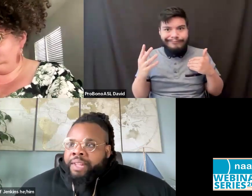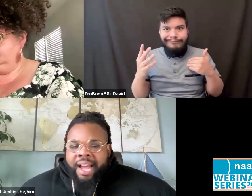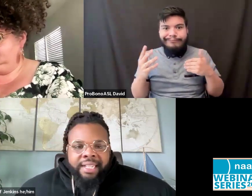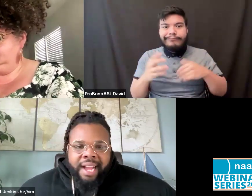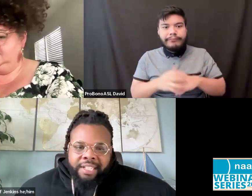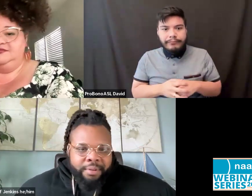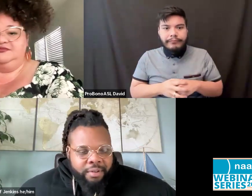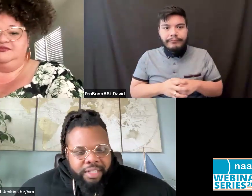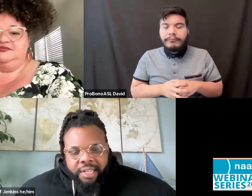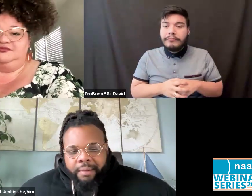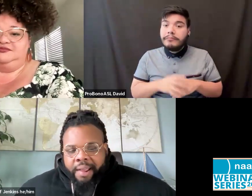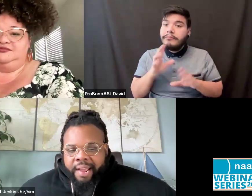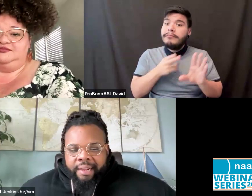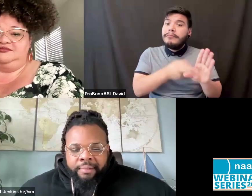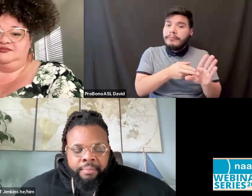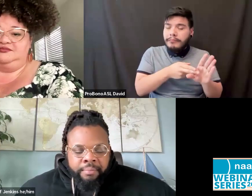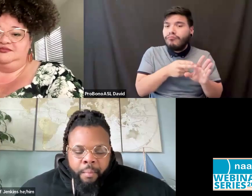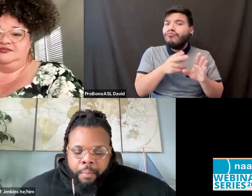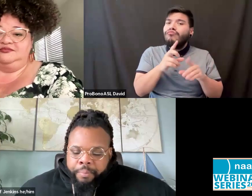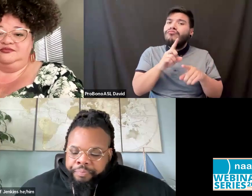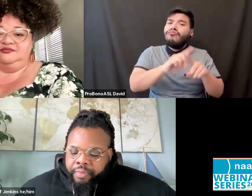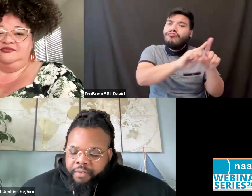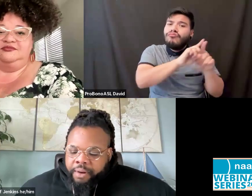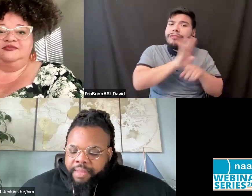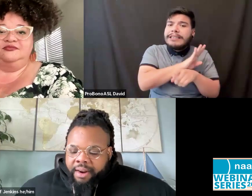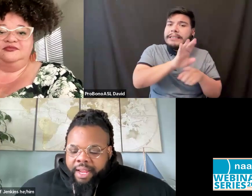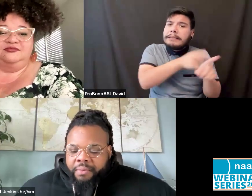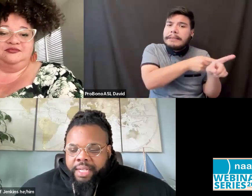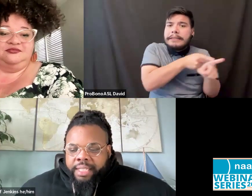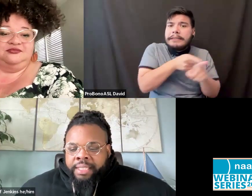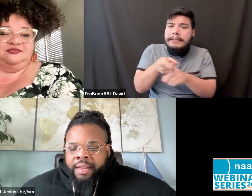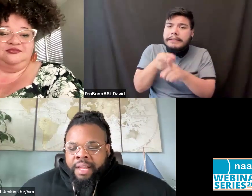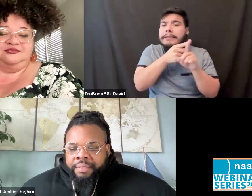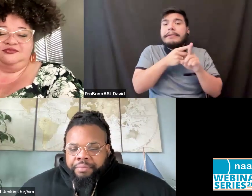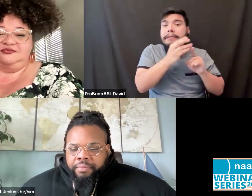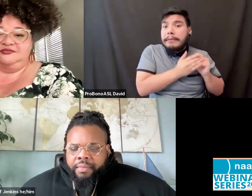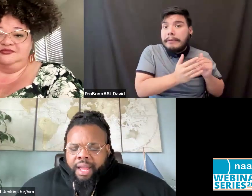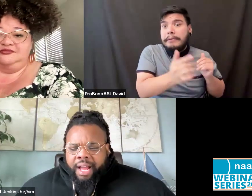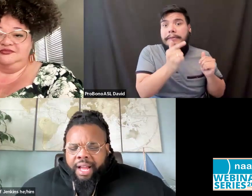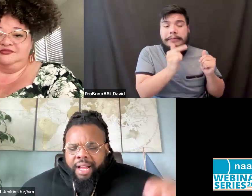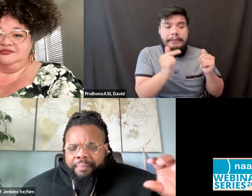I got into entrepreneurship and from there it was.